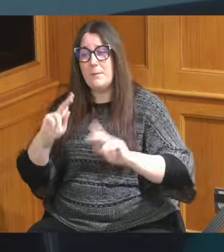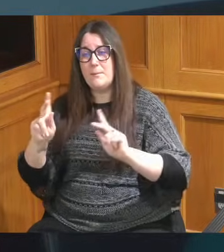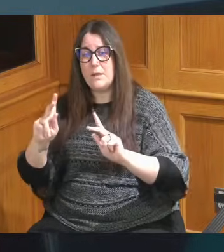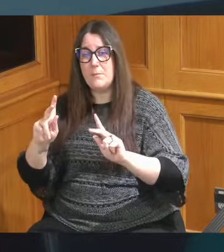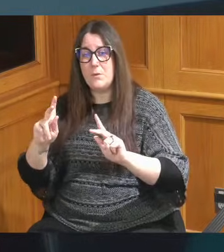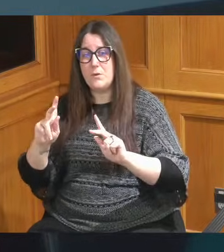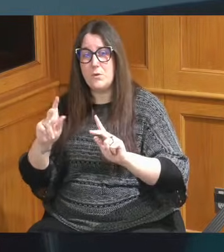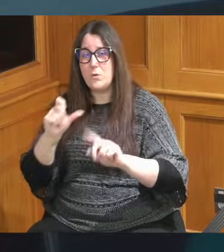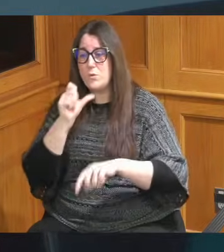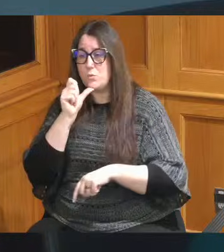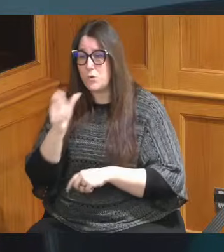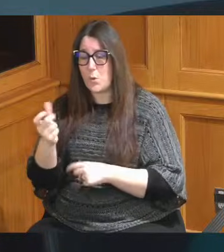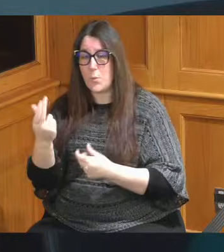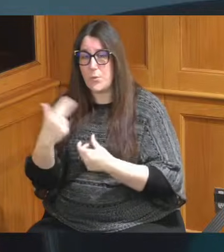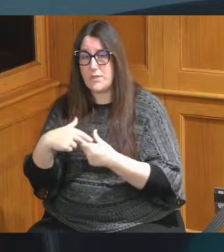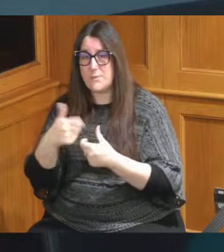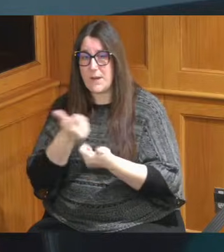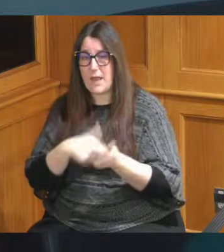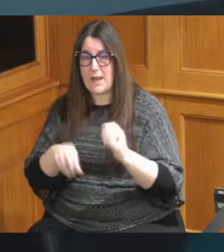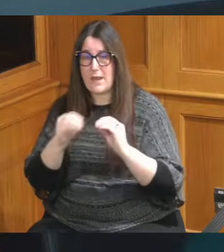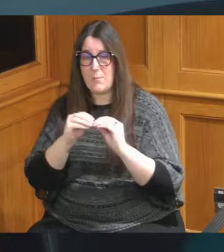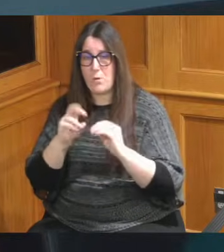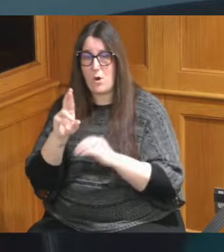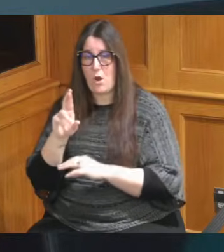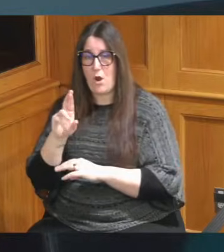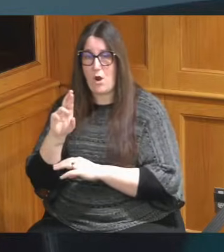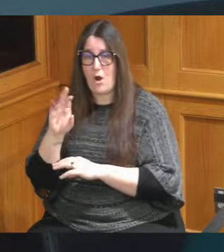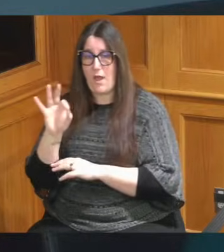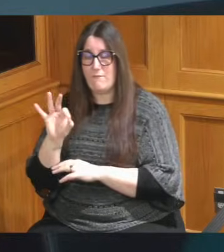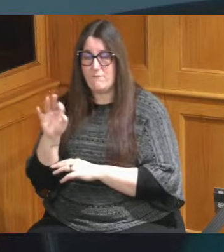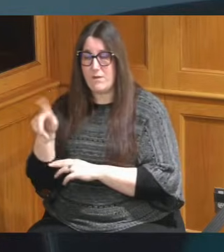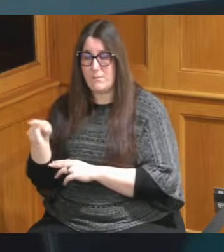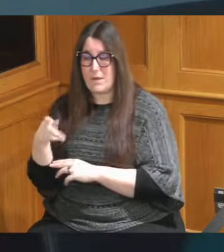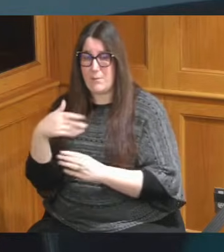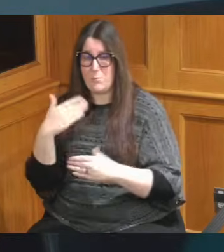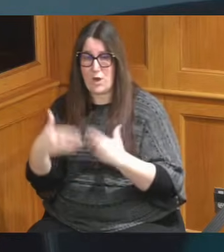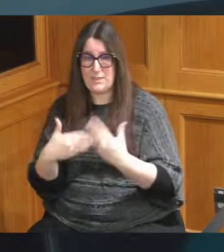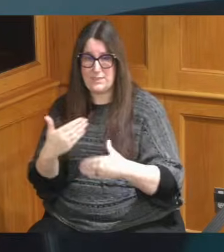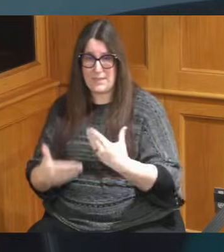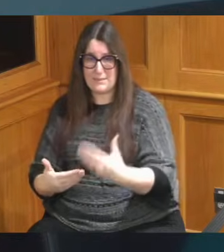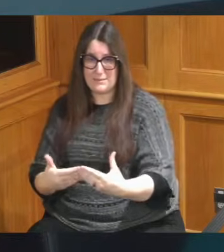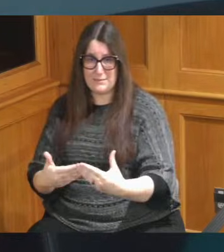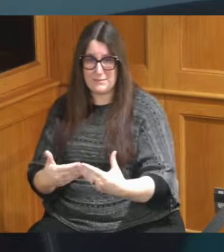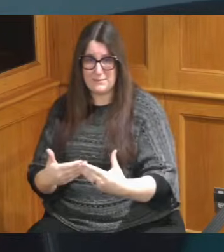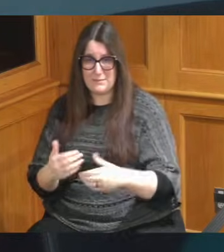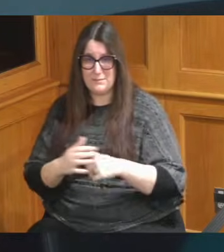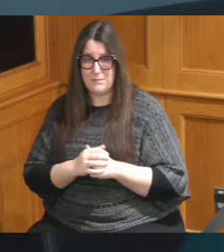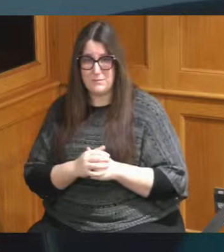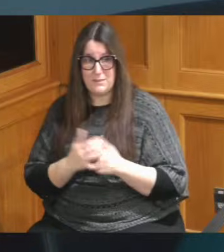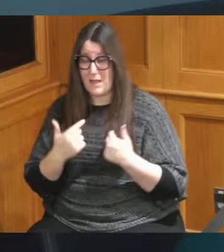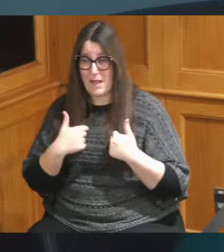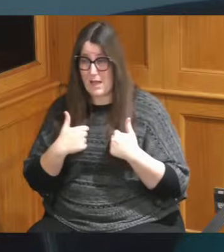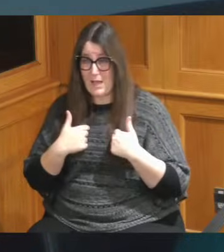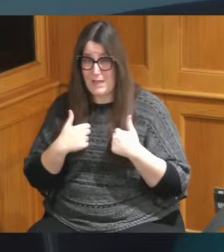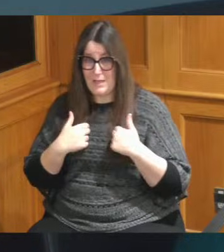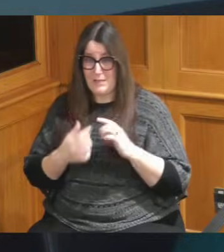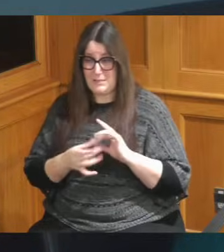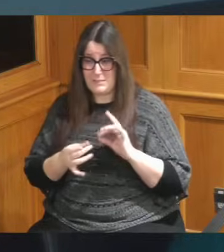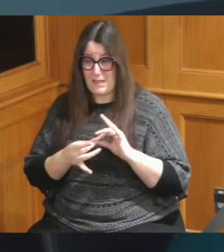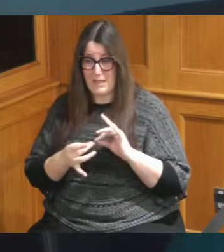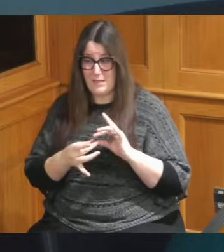participate anymore in the RFP process. I didn't say it. Go get the tape. They're not They're not